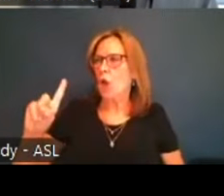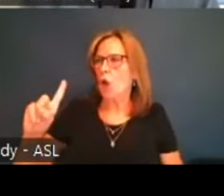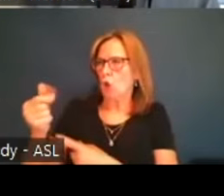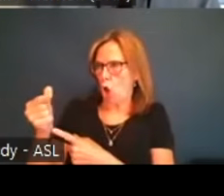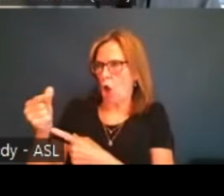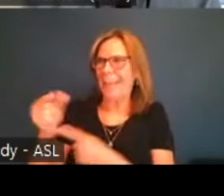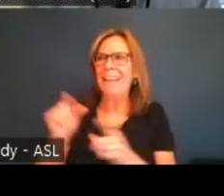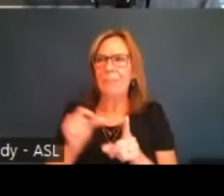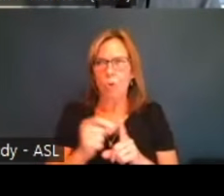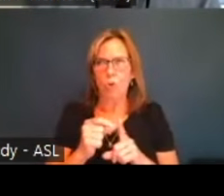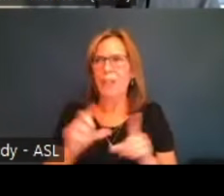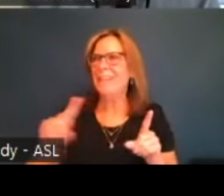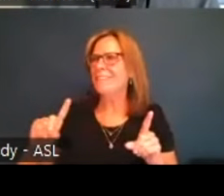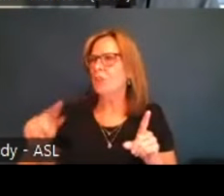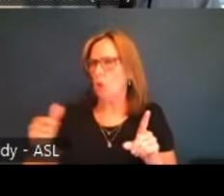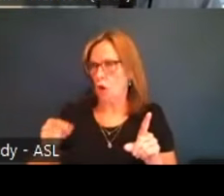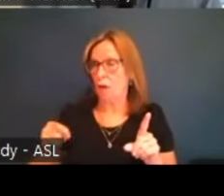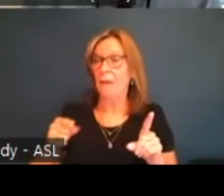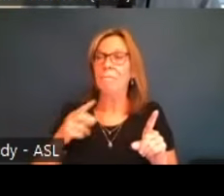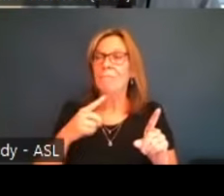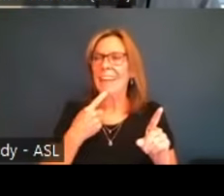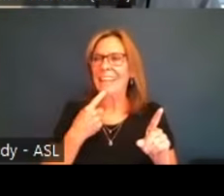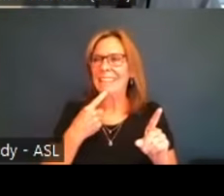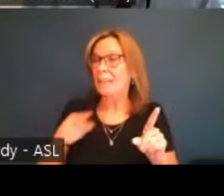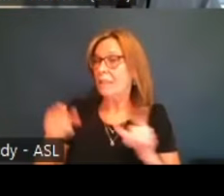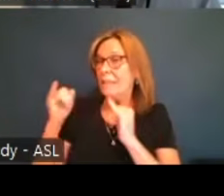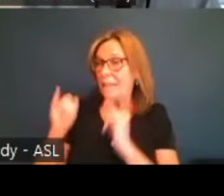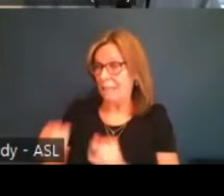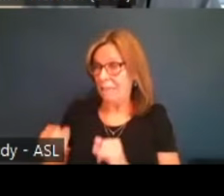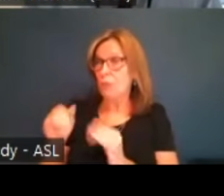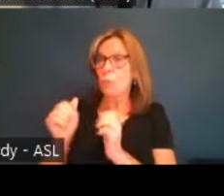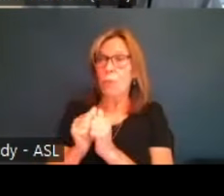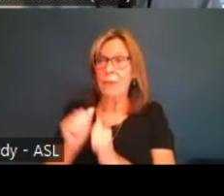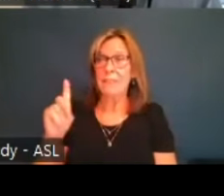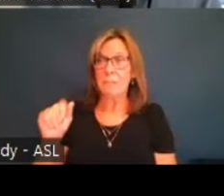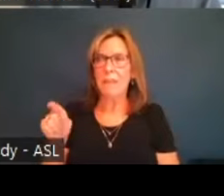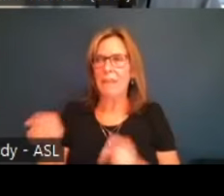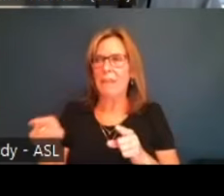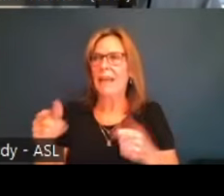and this is the state human rights law -- I know in the Americans with Disability Act, the phrasing there is